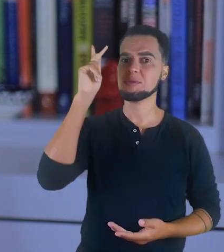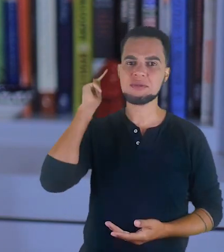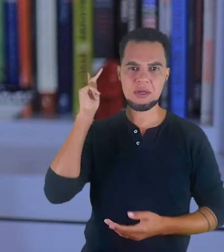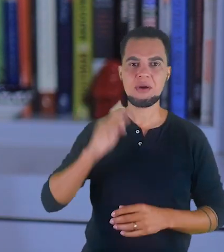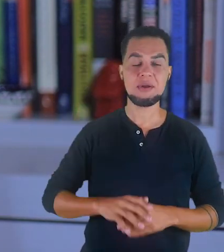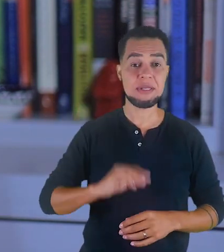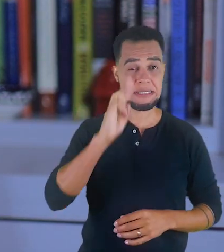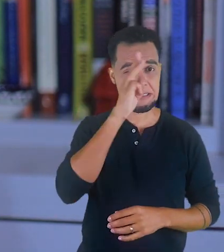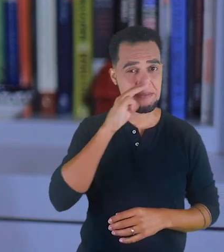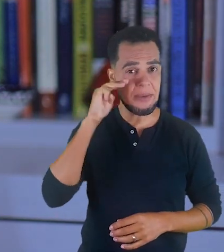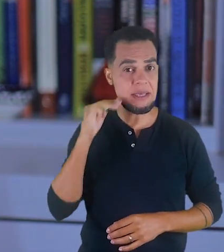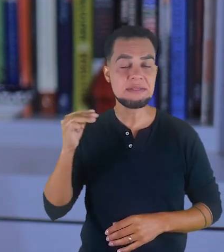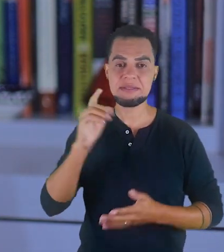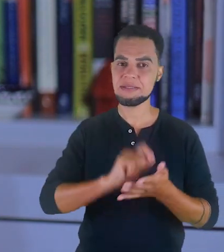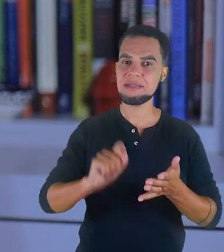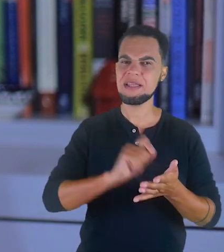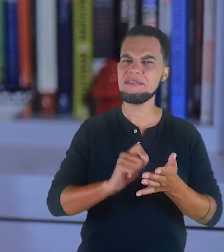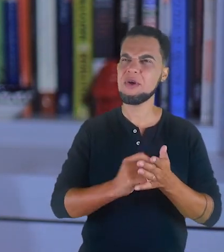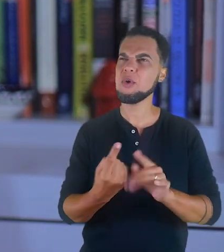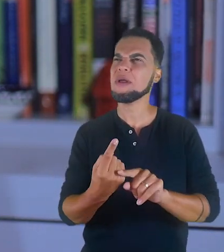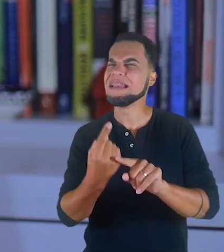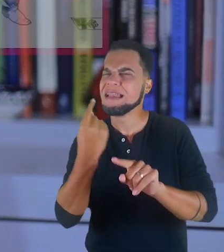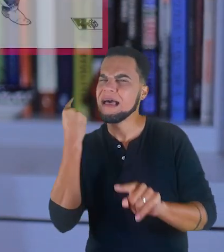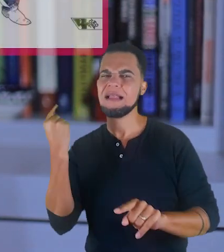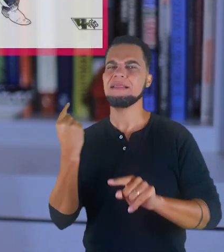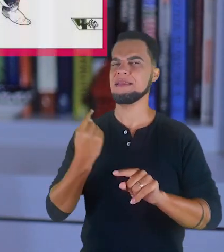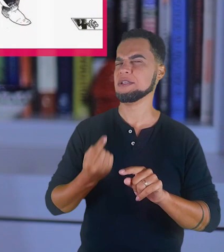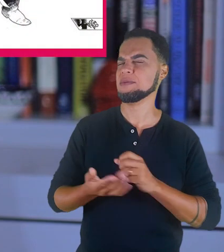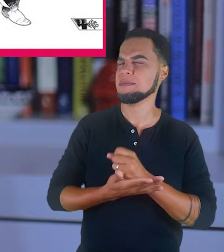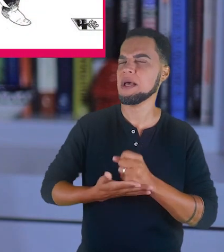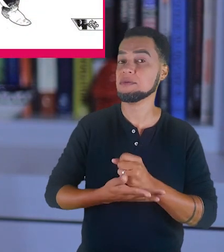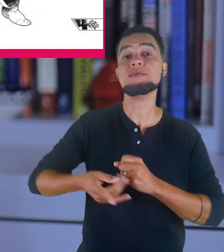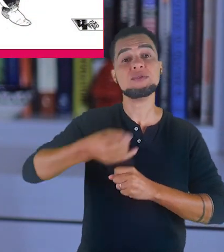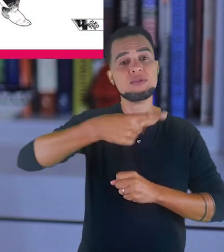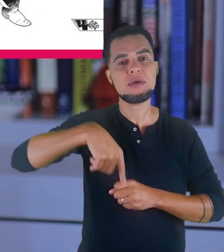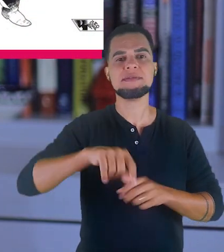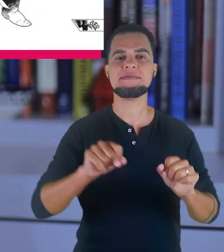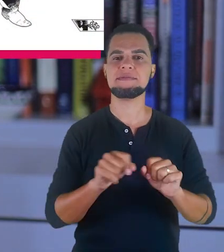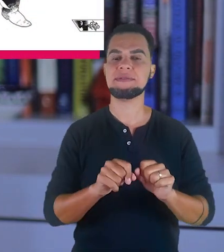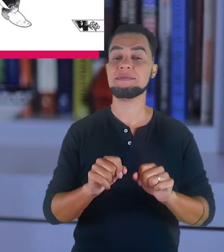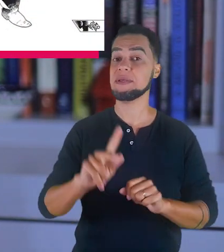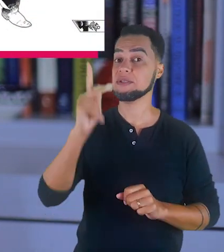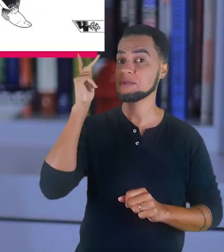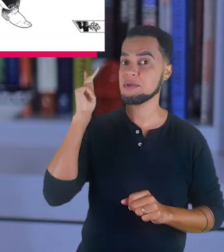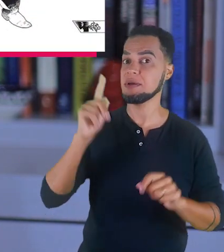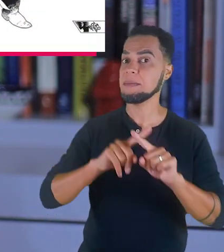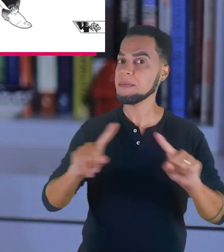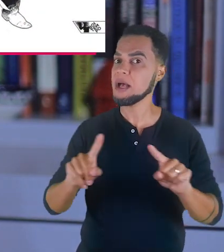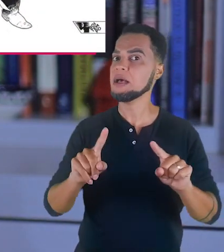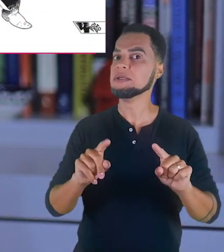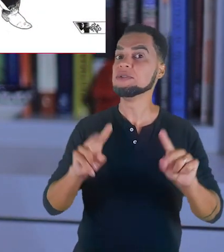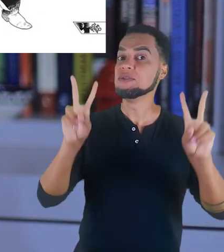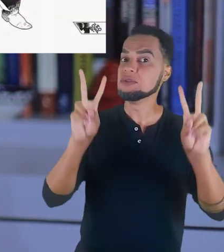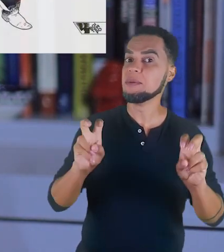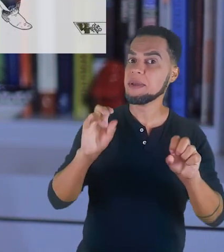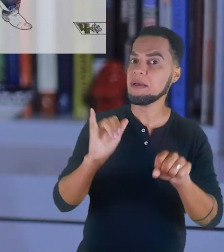which is what Marx wrote in the 18th Brumaire, that we make history, but under conditions we did not choose,